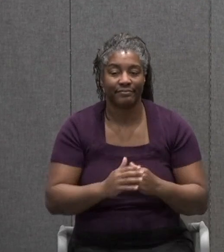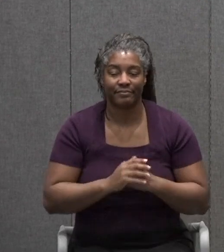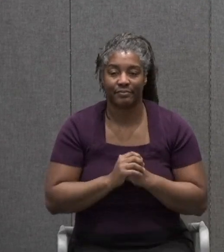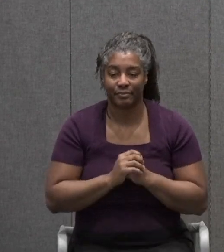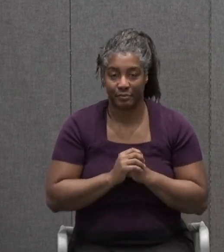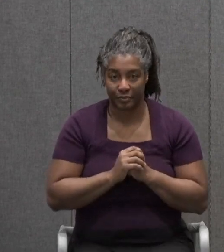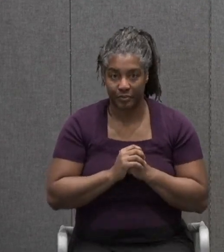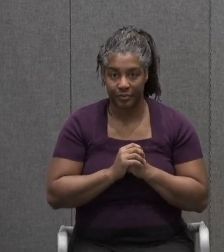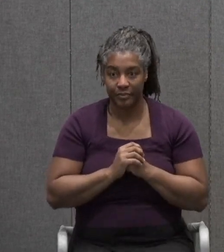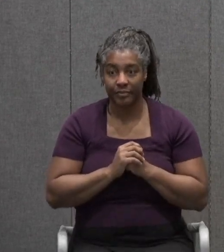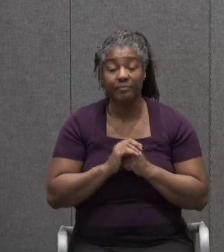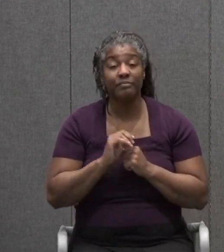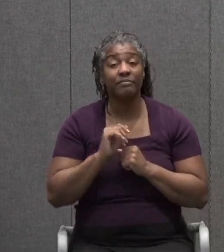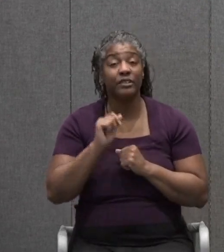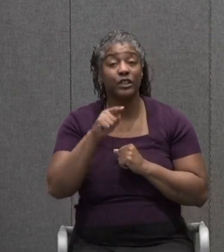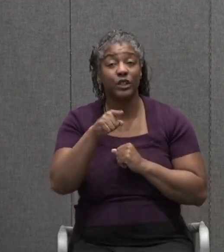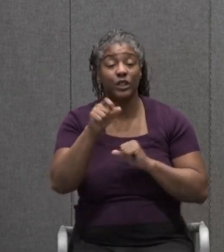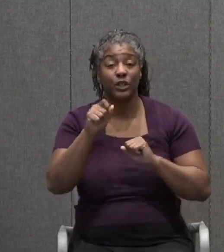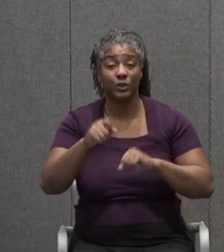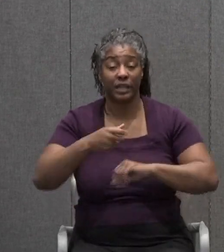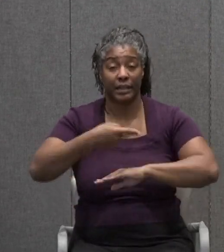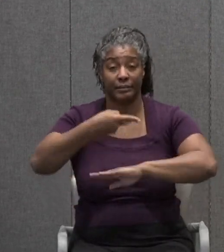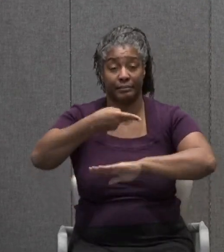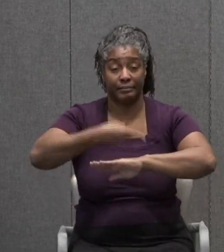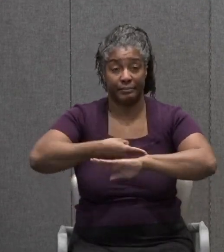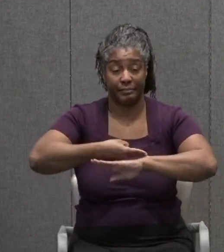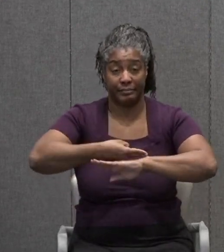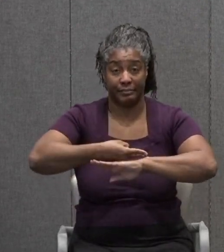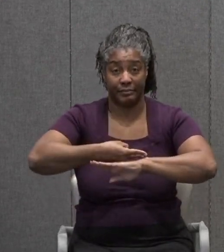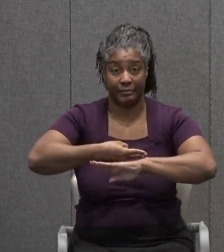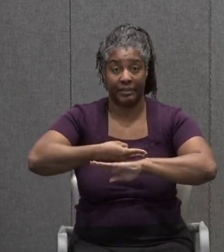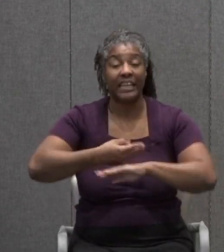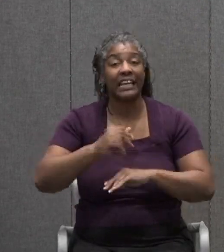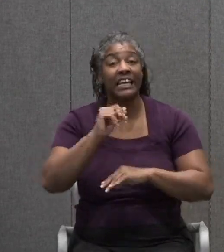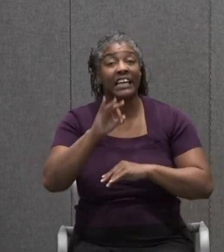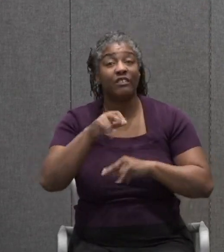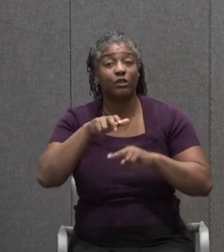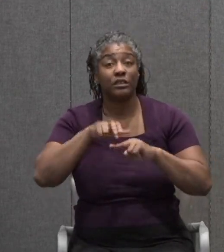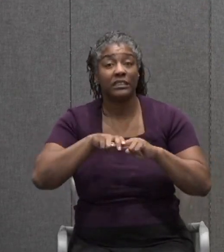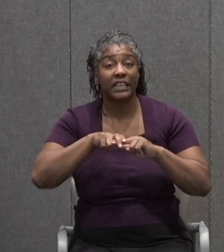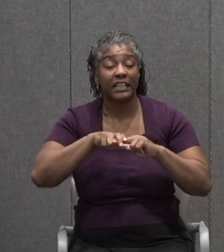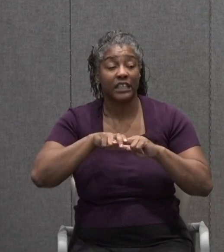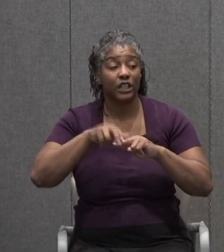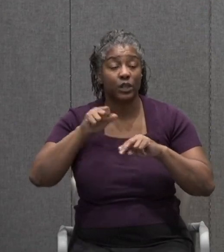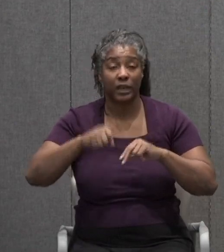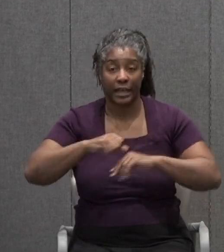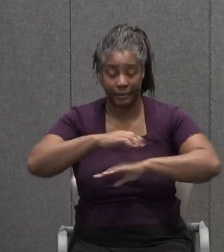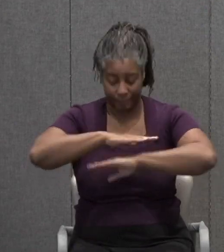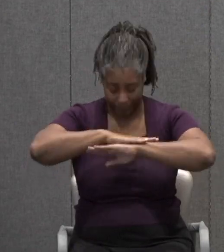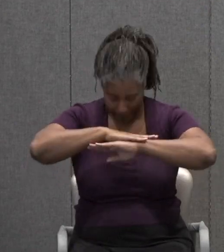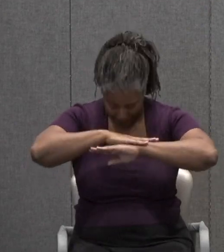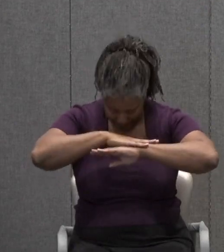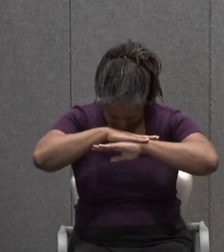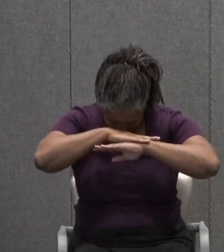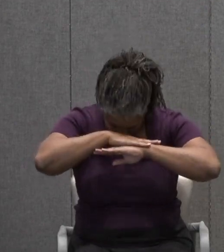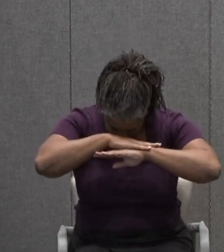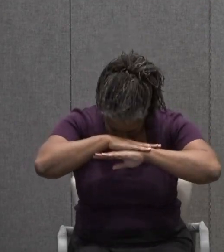If you're sitting in a chair, you can put your hands on a desk and maybe rest your forehead on the desk if that feels better for you.